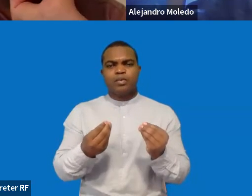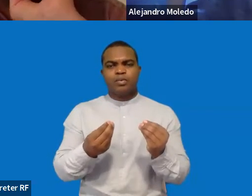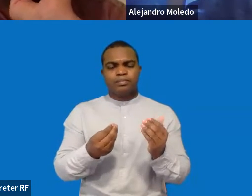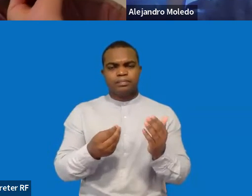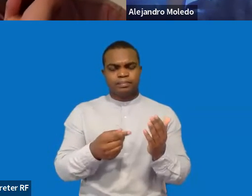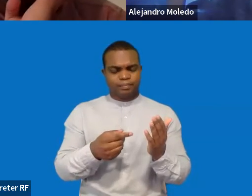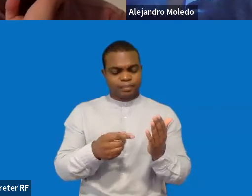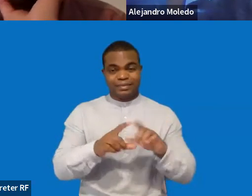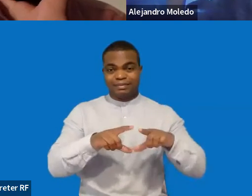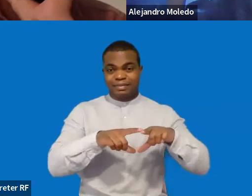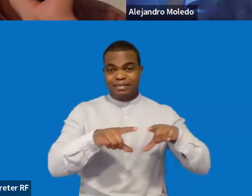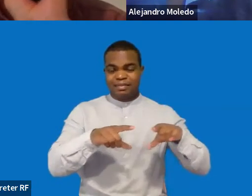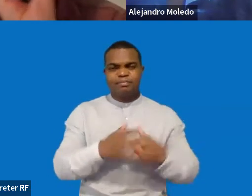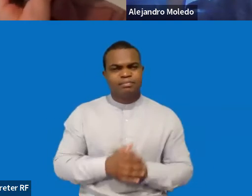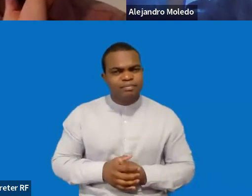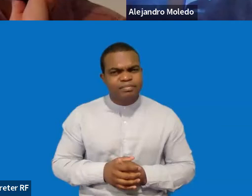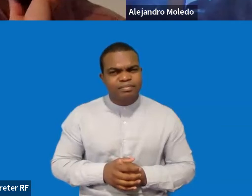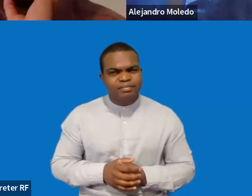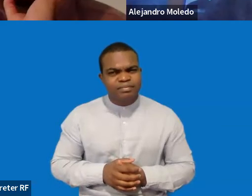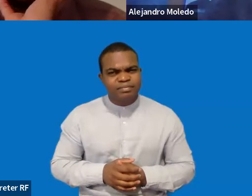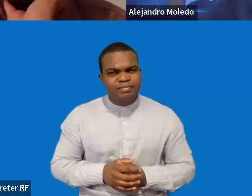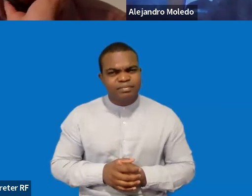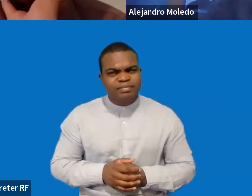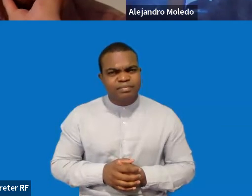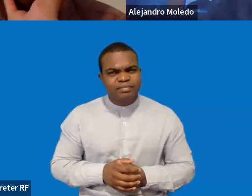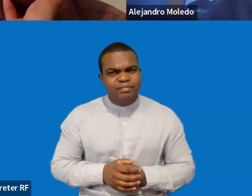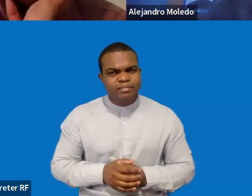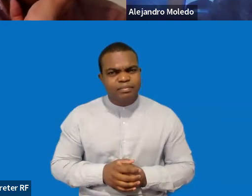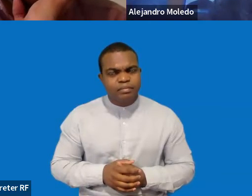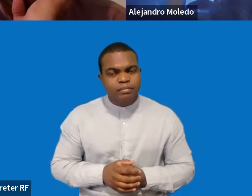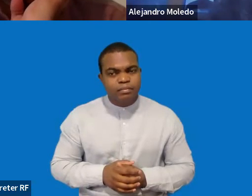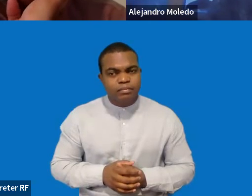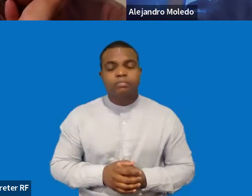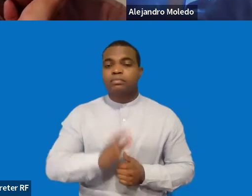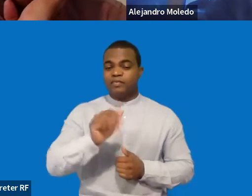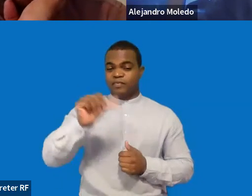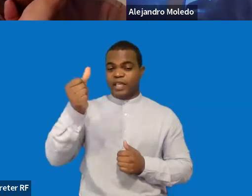So the proposal for a directive does not specify or oblige